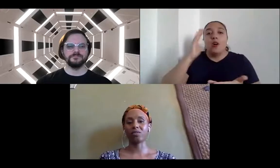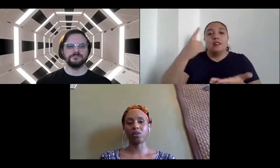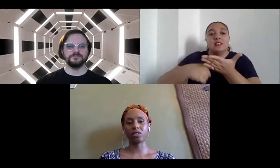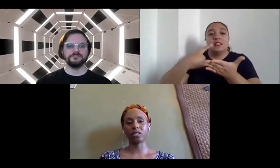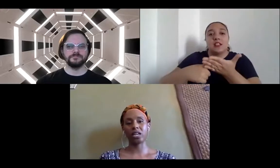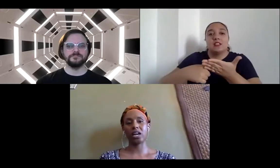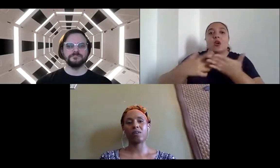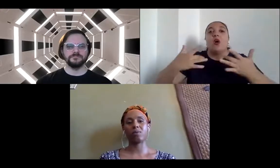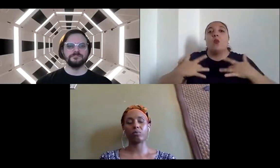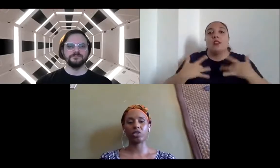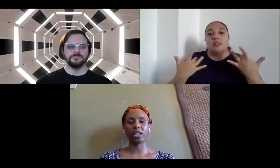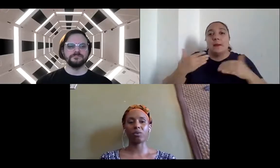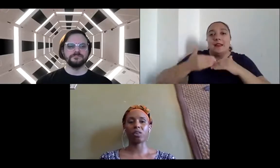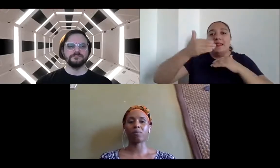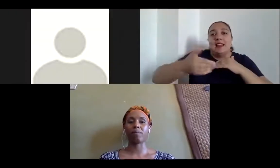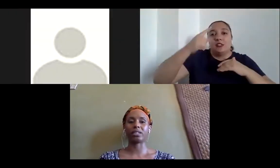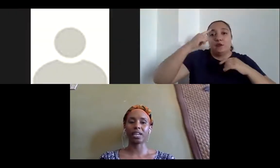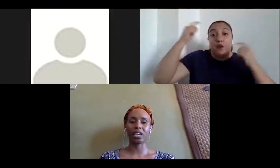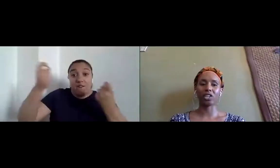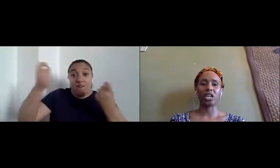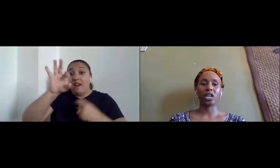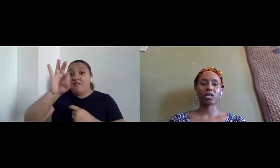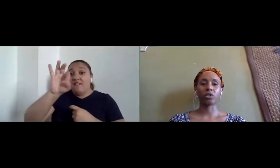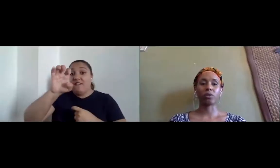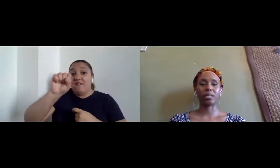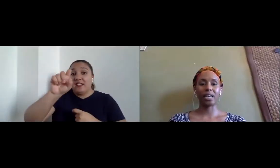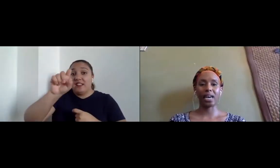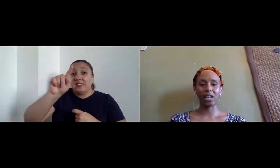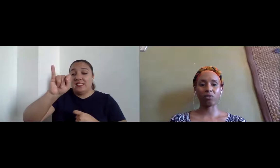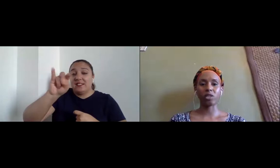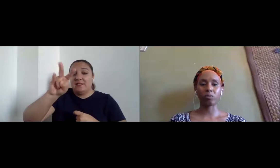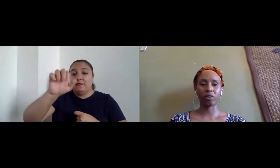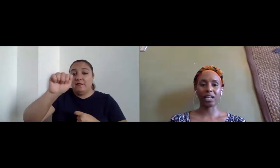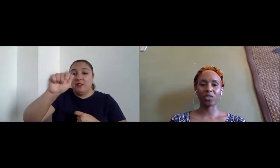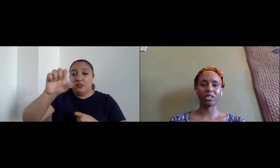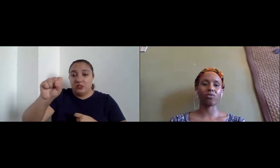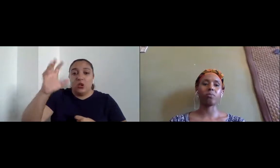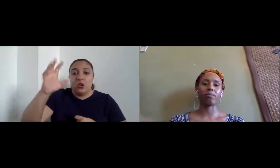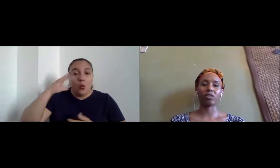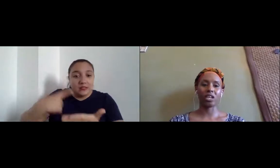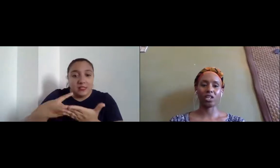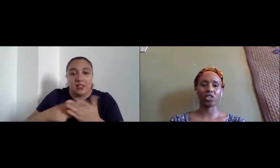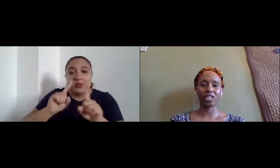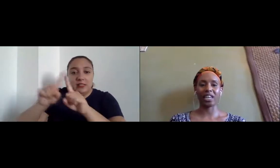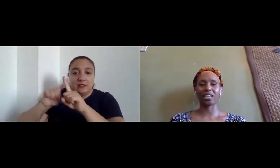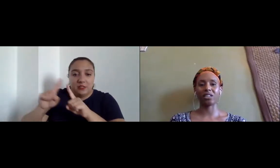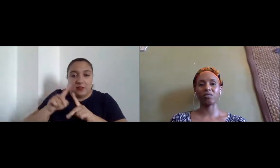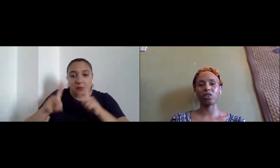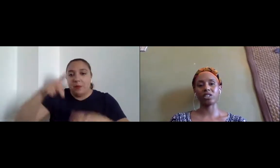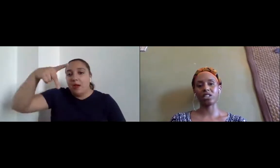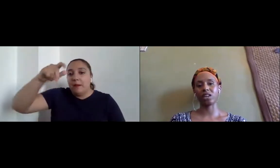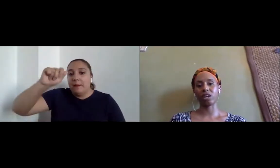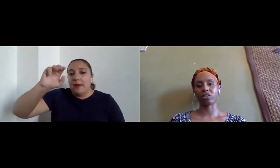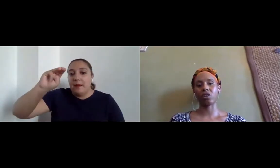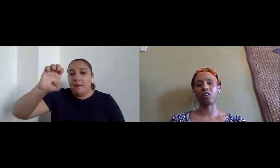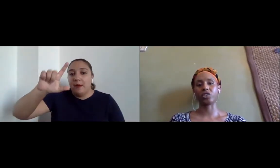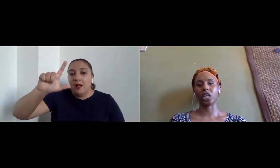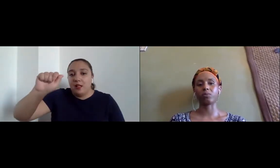and we'll be chatting with Pamela Tatge, Pamela is the Executive Director of Jacob's